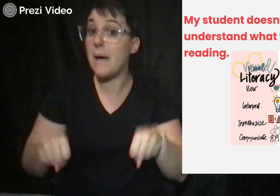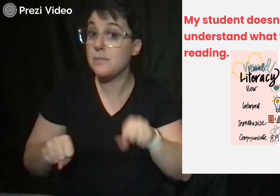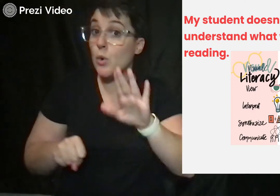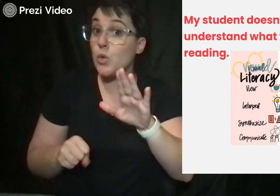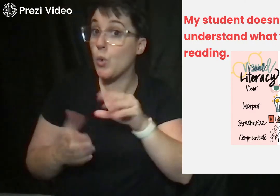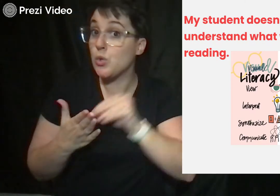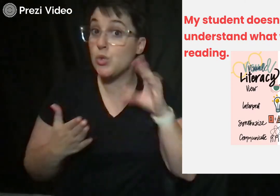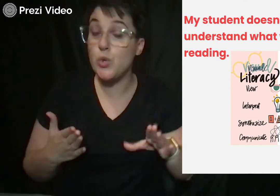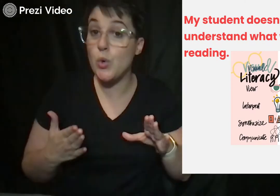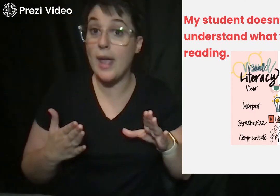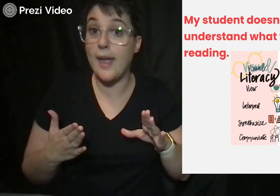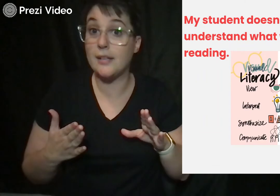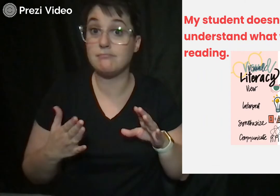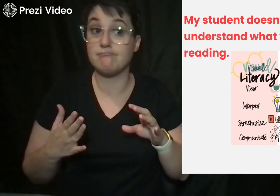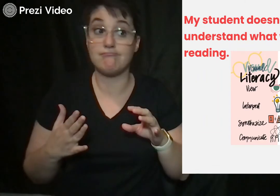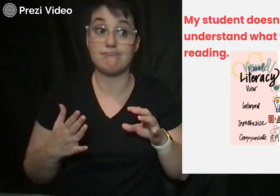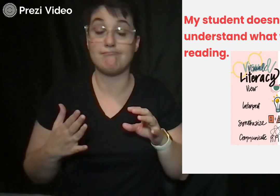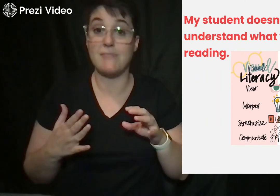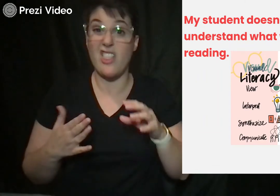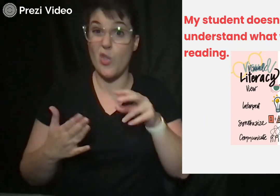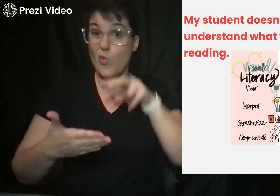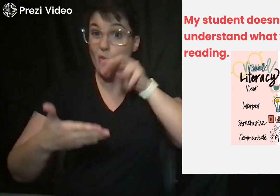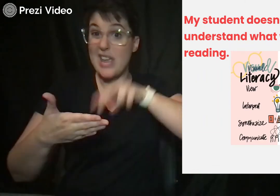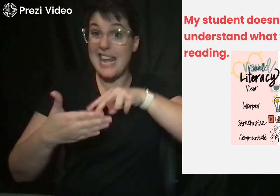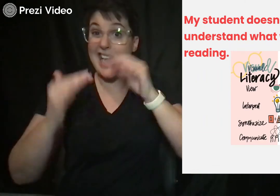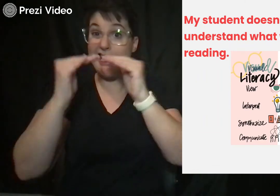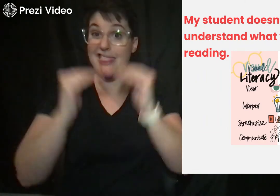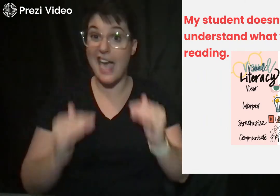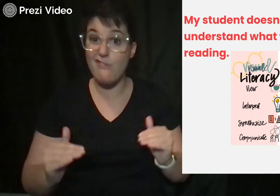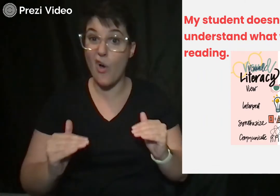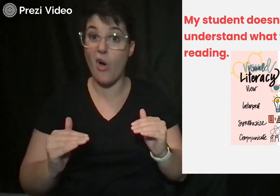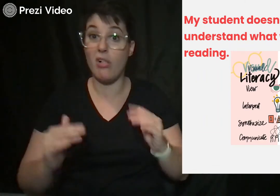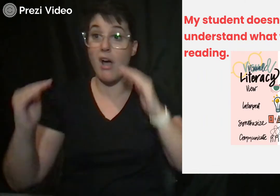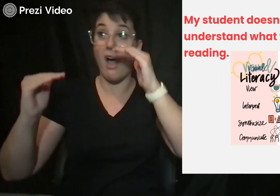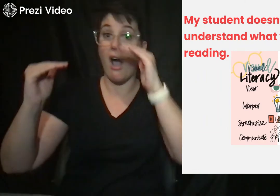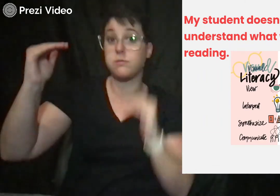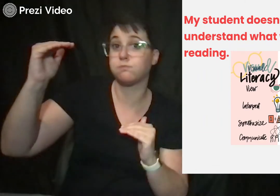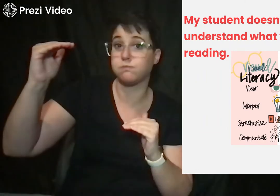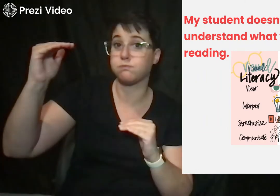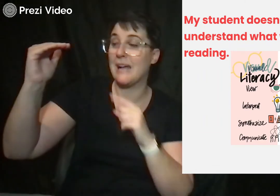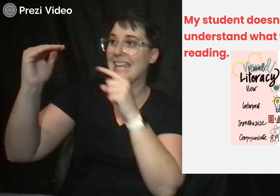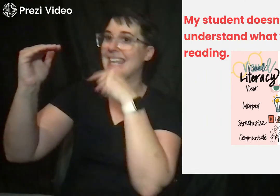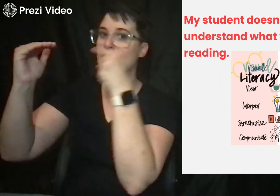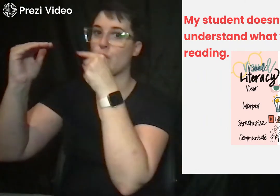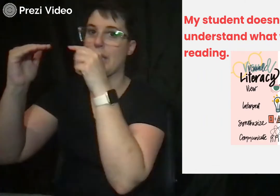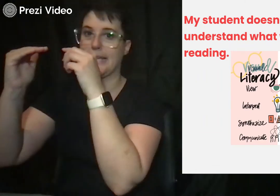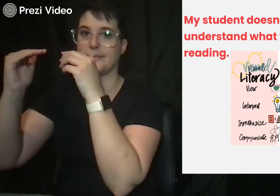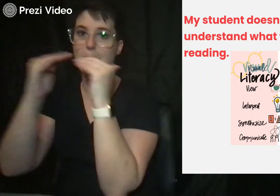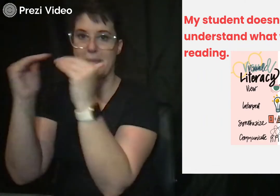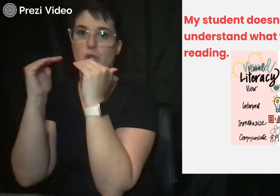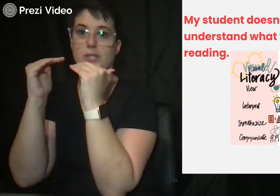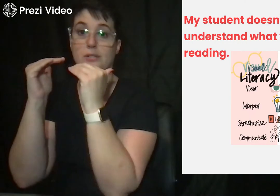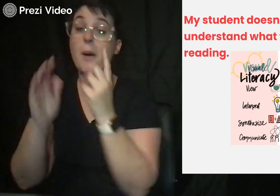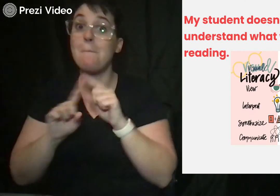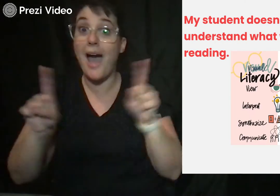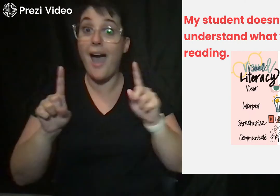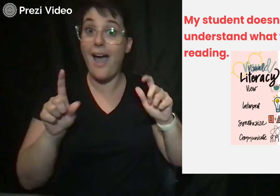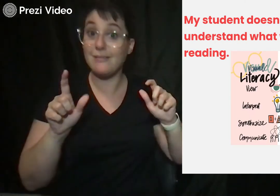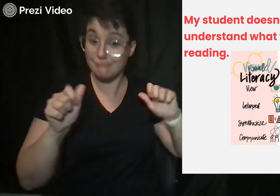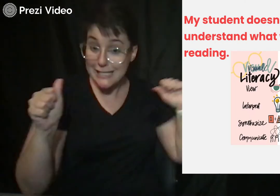It is possible that your student will not be on the same reading level as their hearing peers.